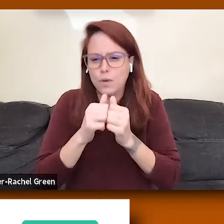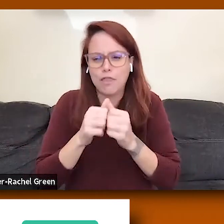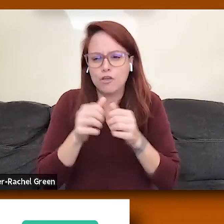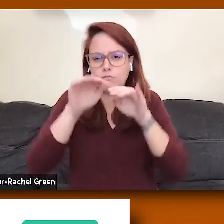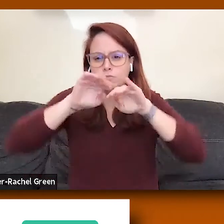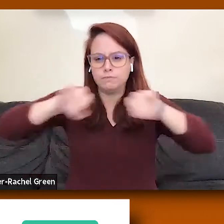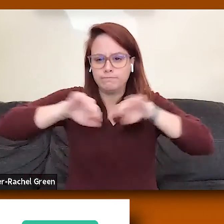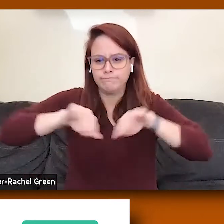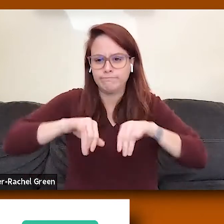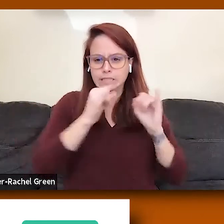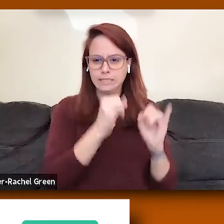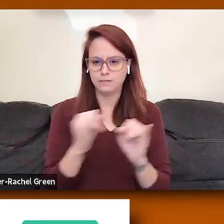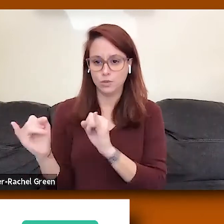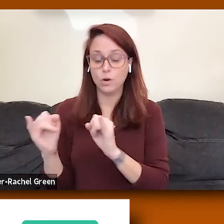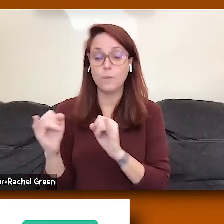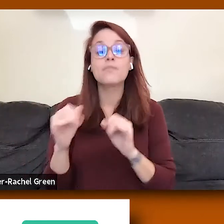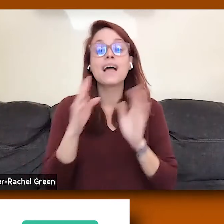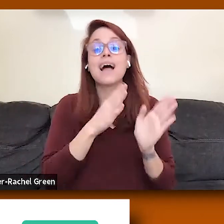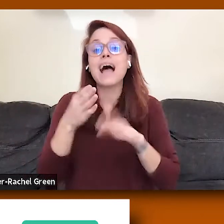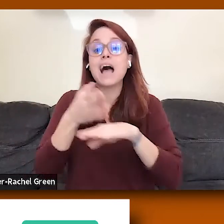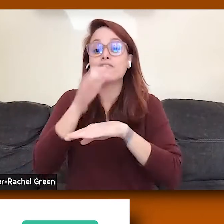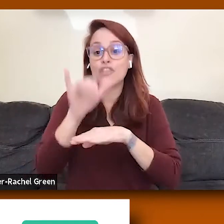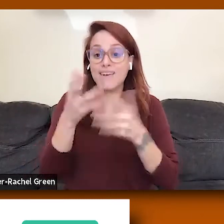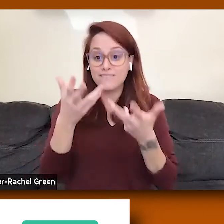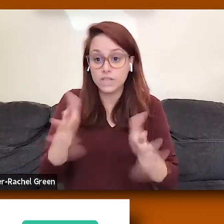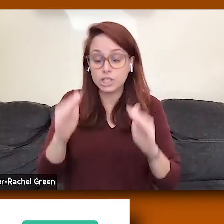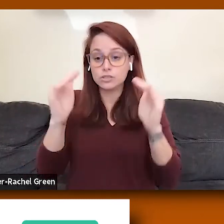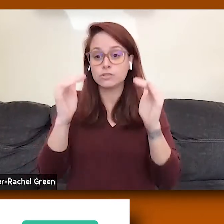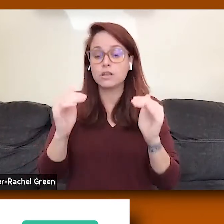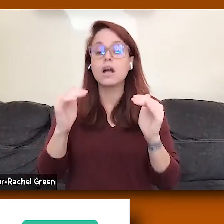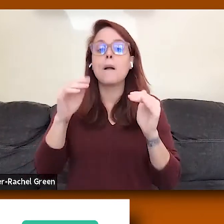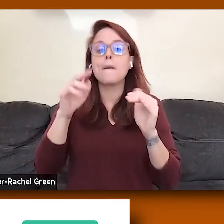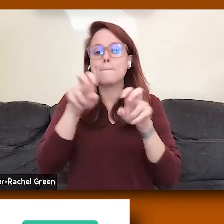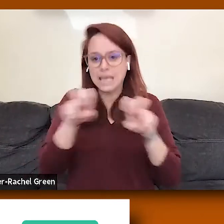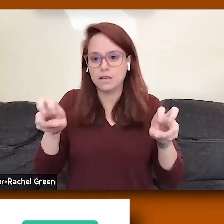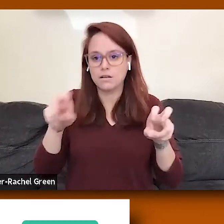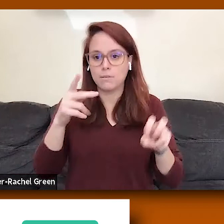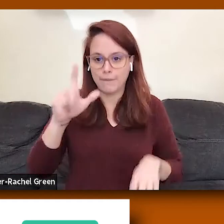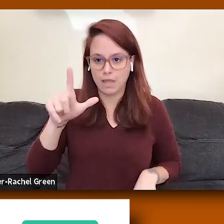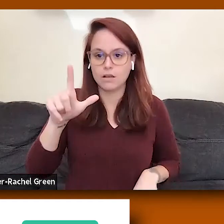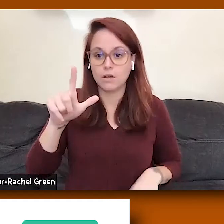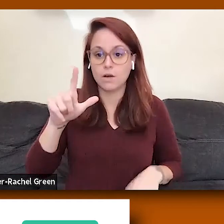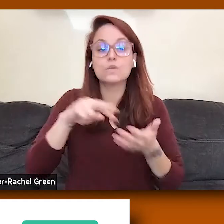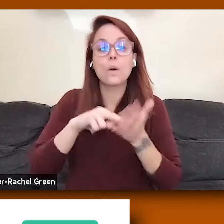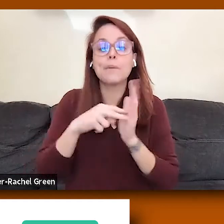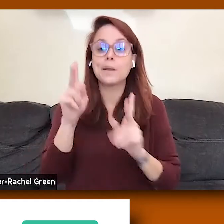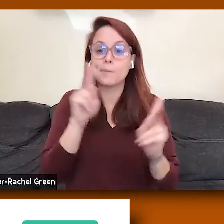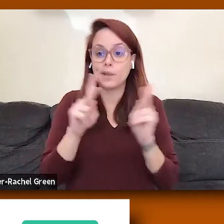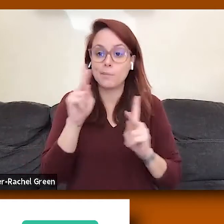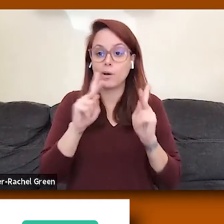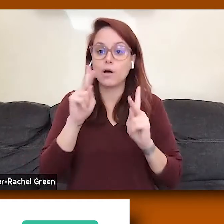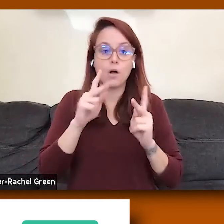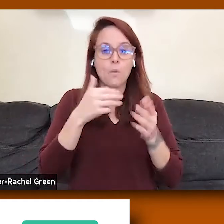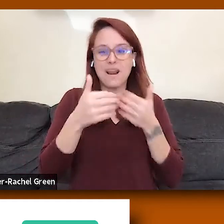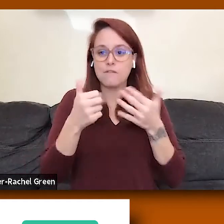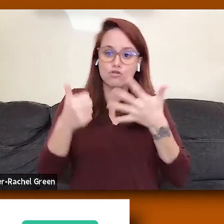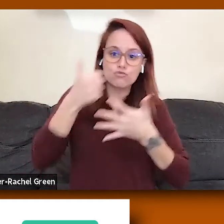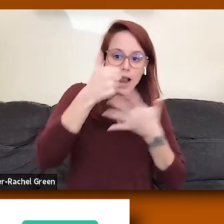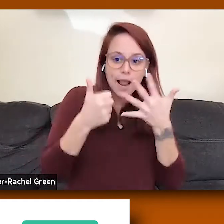And then we move into the panel phase. Here, the individuals present their findings or their rankings to a group,